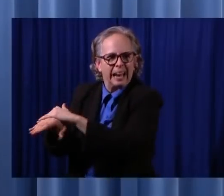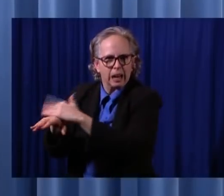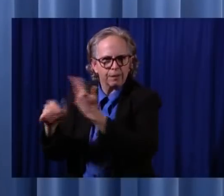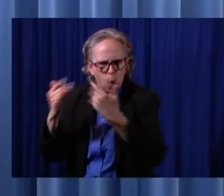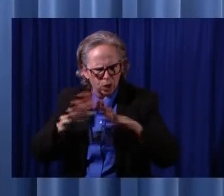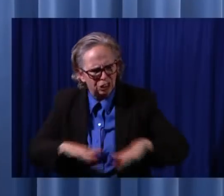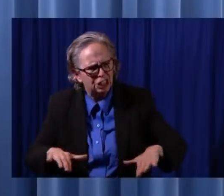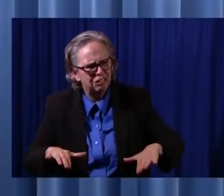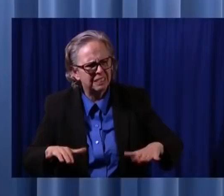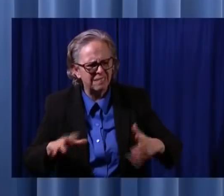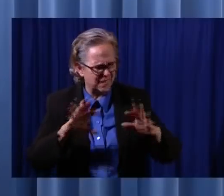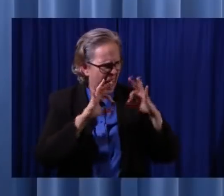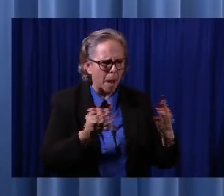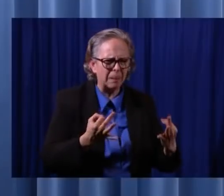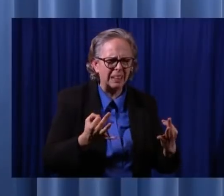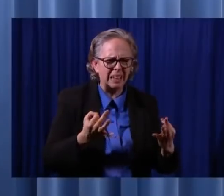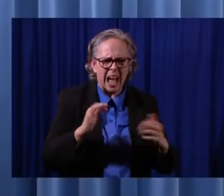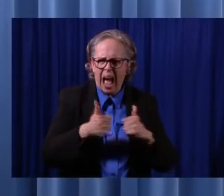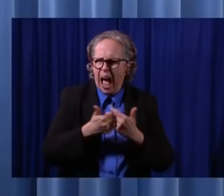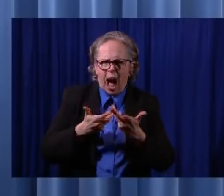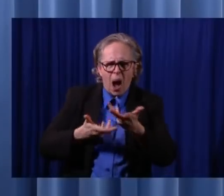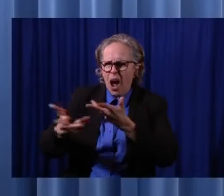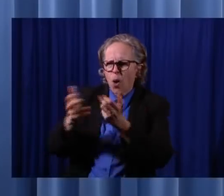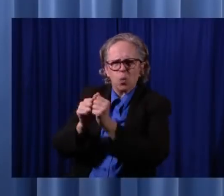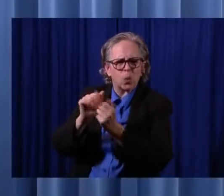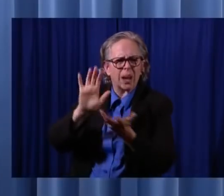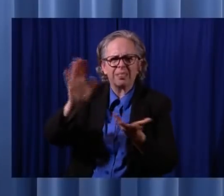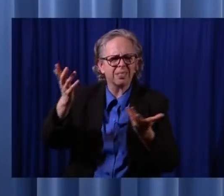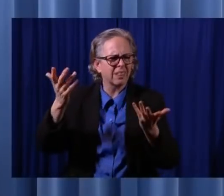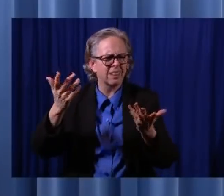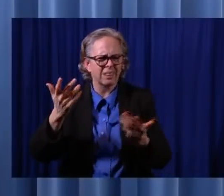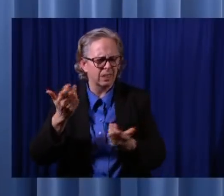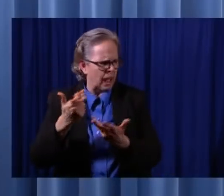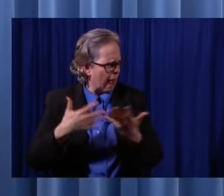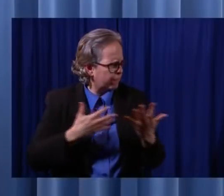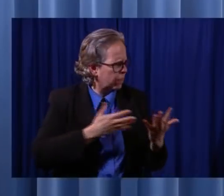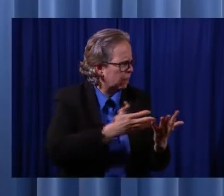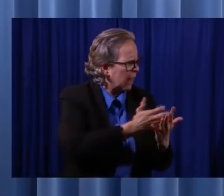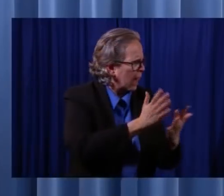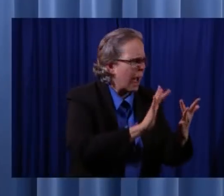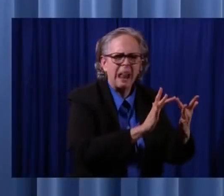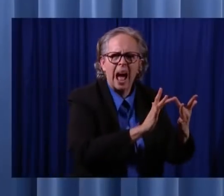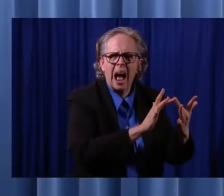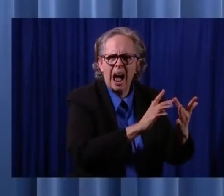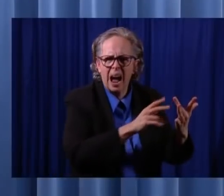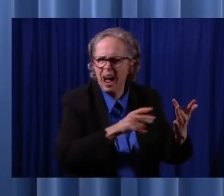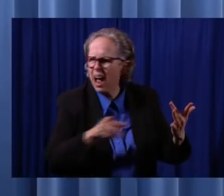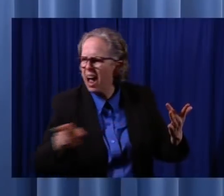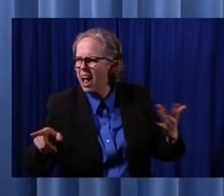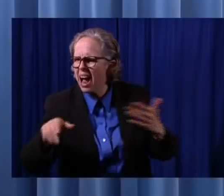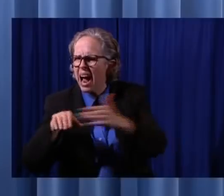ACCESS TO THE INTERNET. AS SERVICES MOVED ONLINE SOME ARE LEFT WITHOUT A CONNECTION WITHOUT A CONNECTION TO DOCTORS